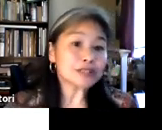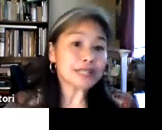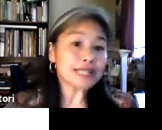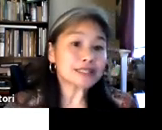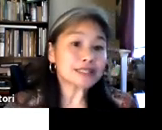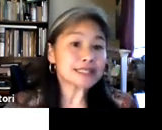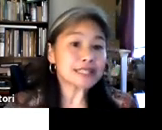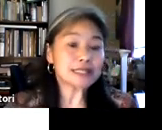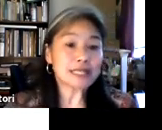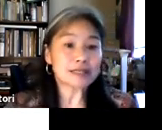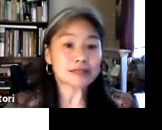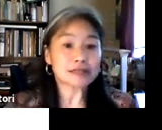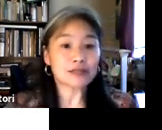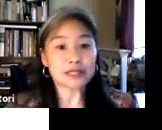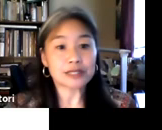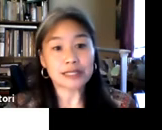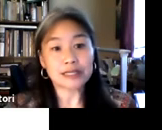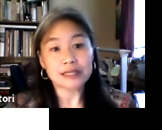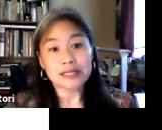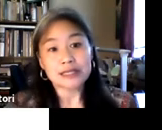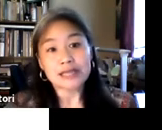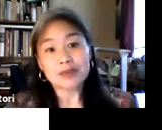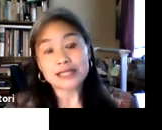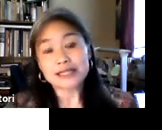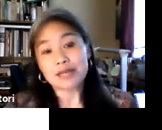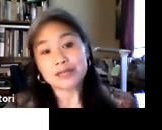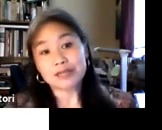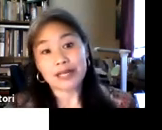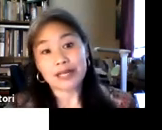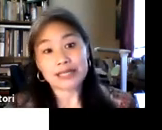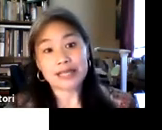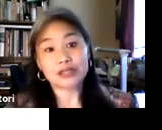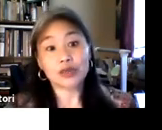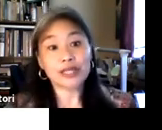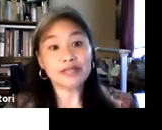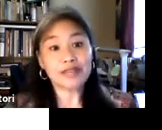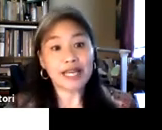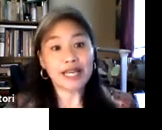China, and Russia, among others. And it was a difficult place to